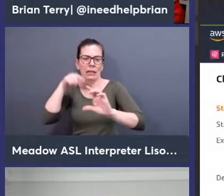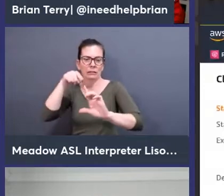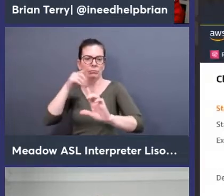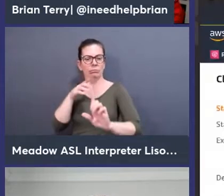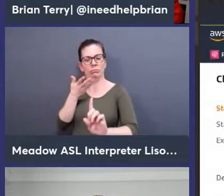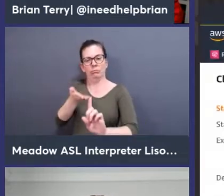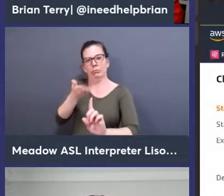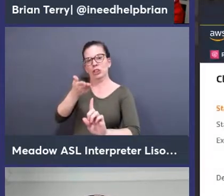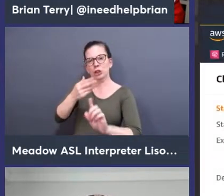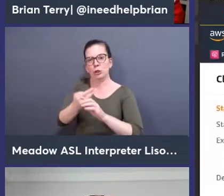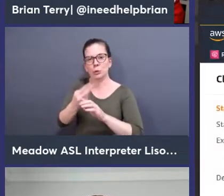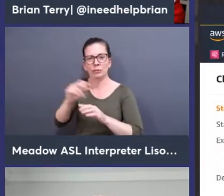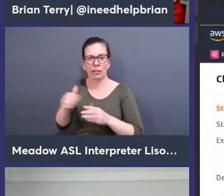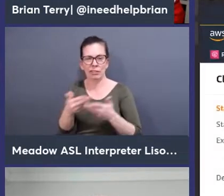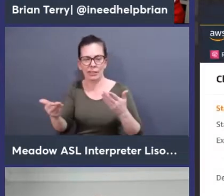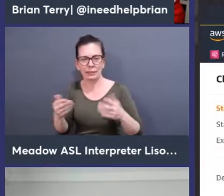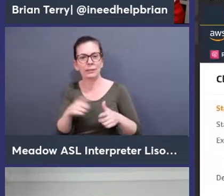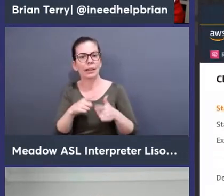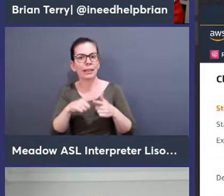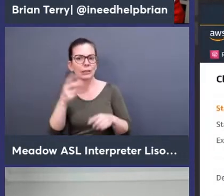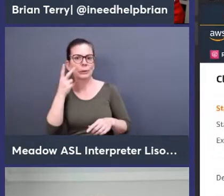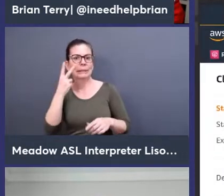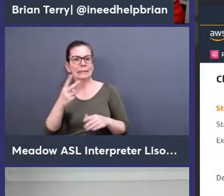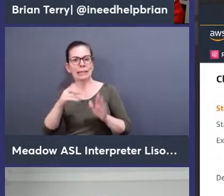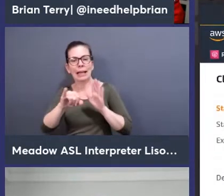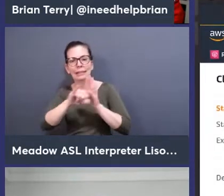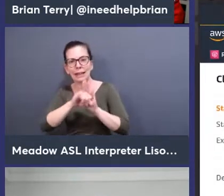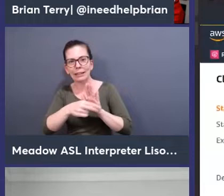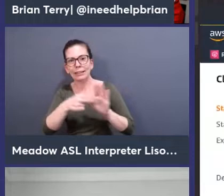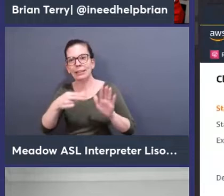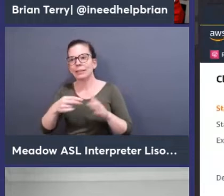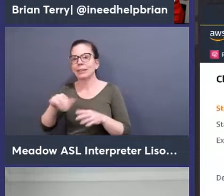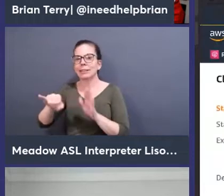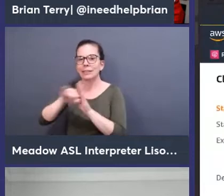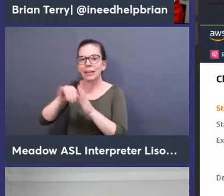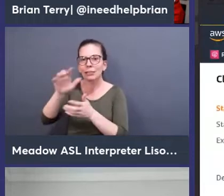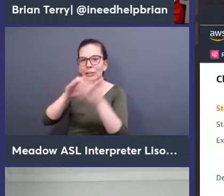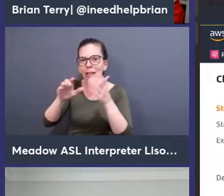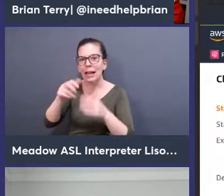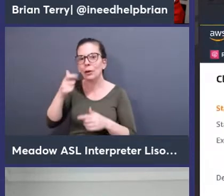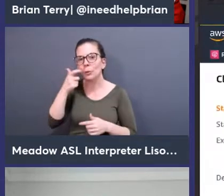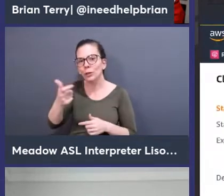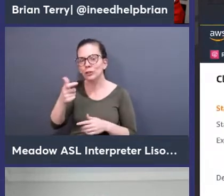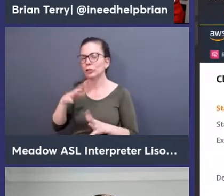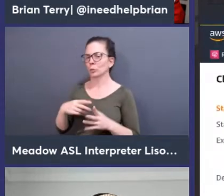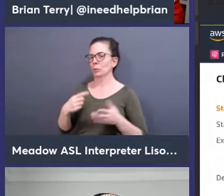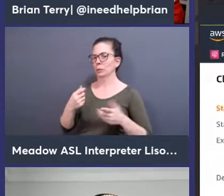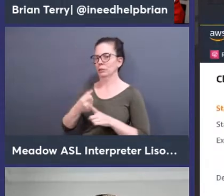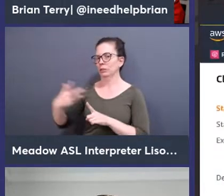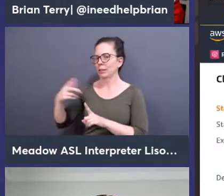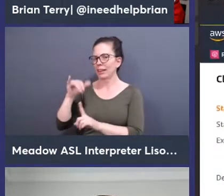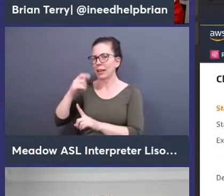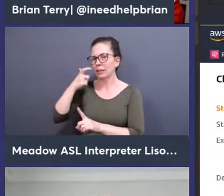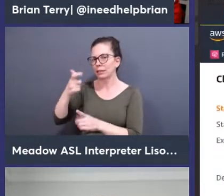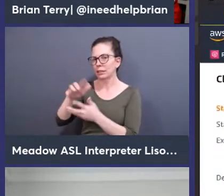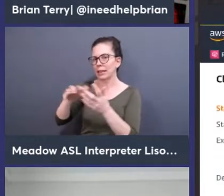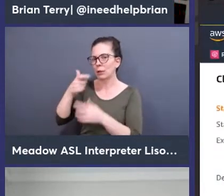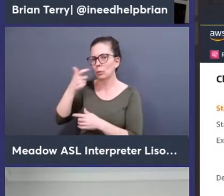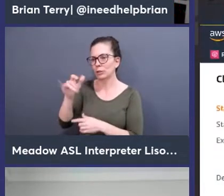And then you can kind of see Identity, Identity CloudWatch. We'll talk about CloudWatch as well. So that also comes along with this.